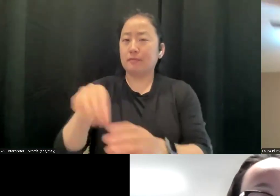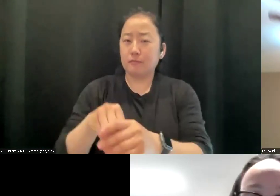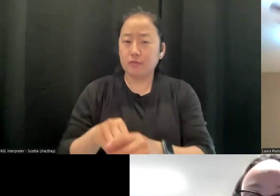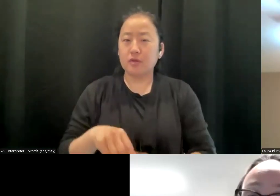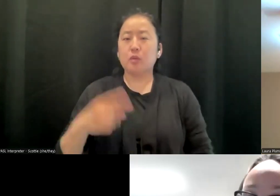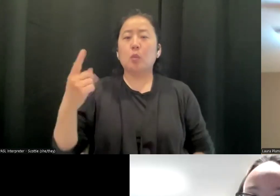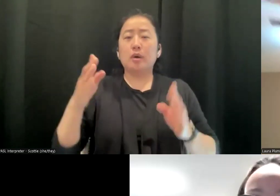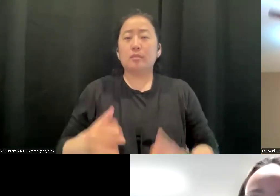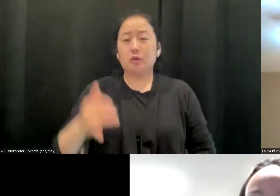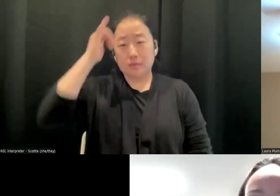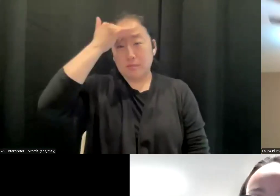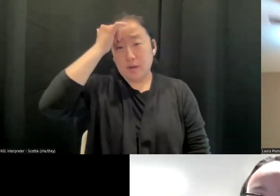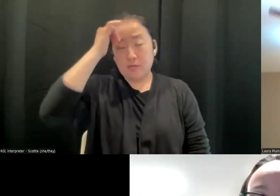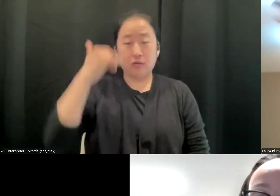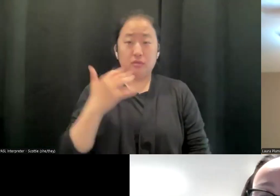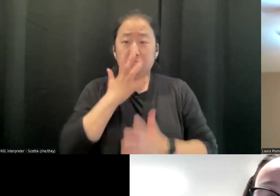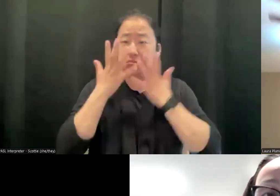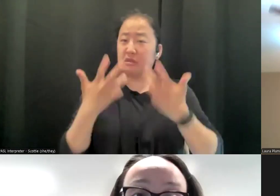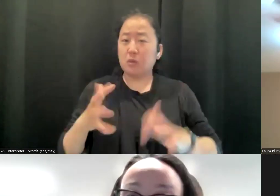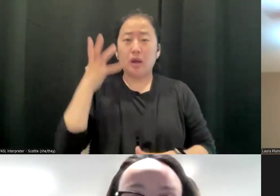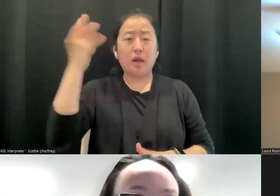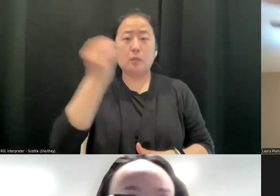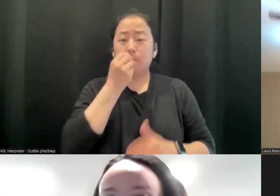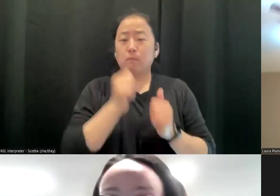was embarrassed to go out to eat with his family because he didn't want people to stare at him